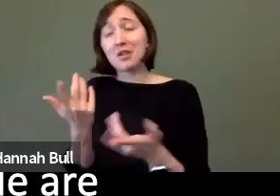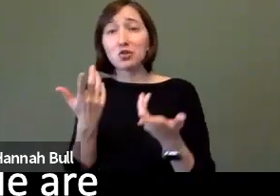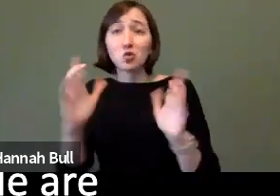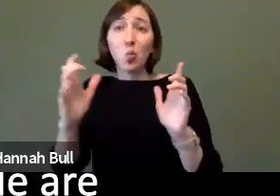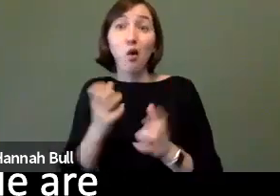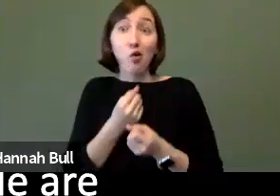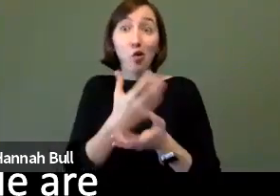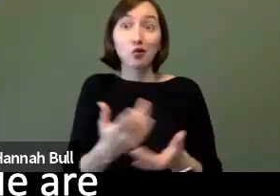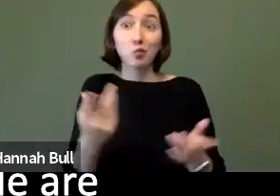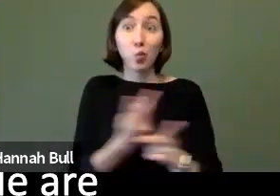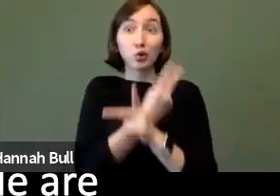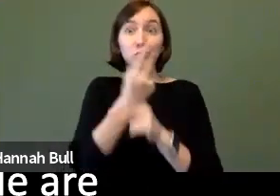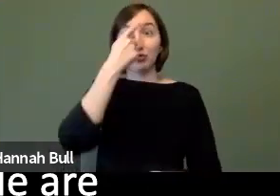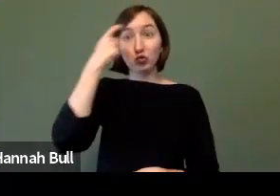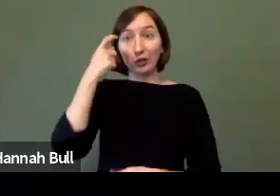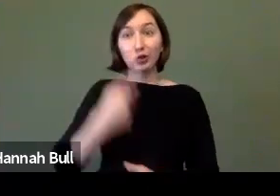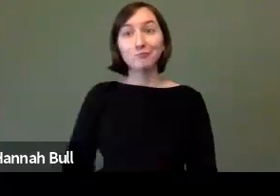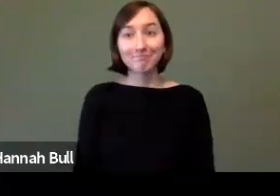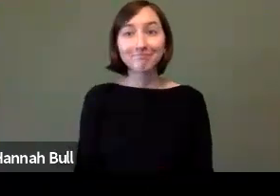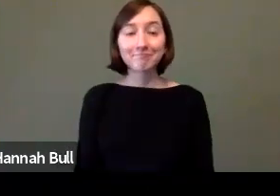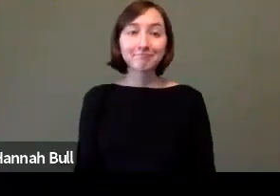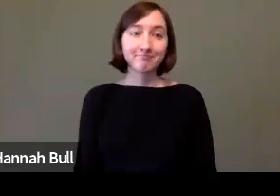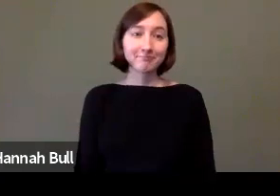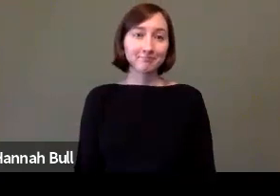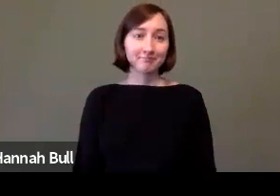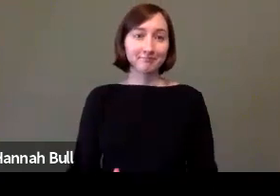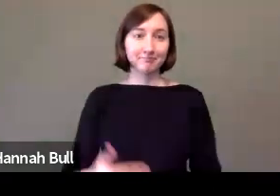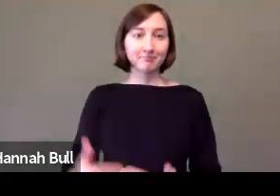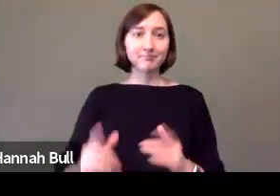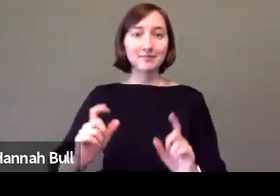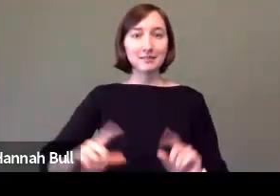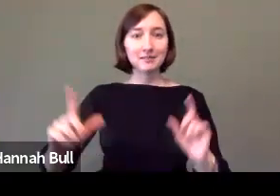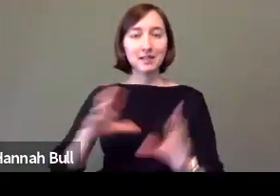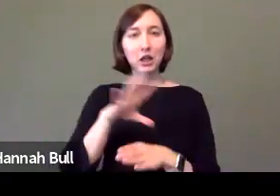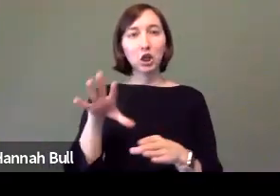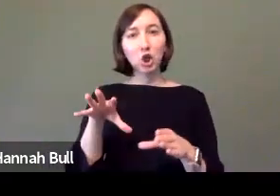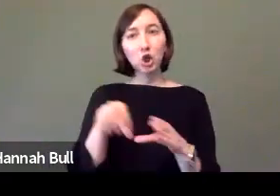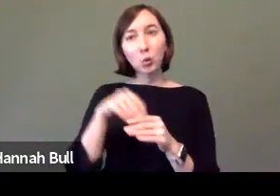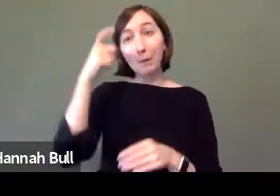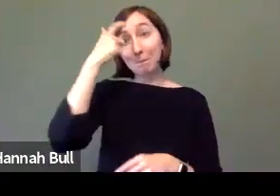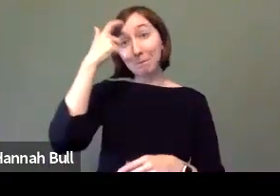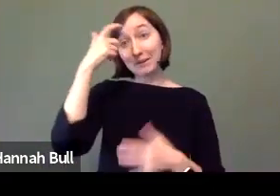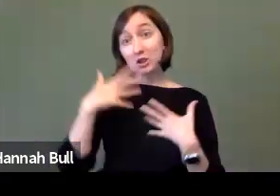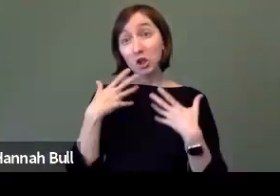Danny Housley: We want to include some mental health resources.